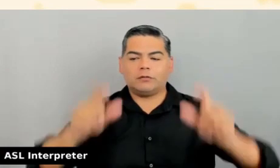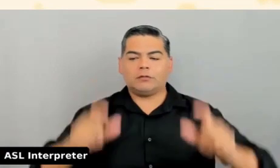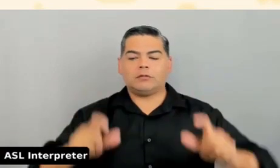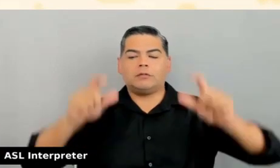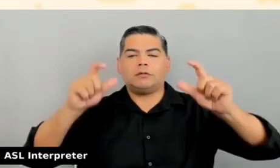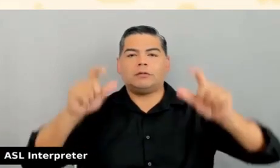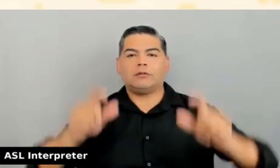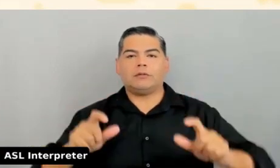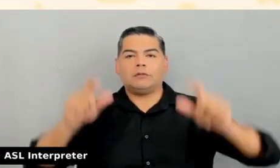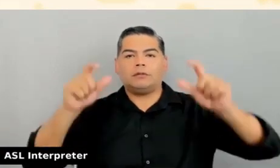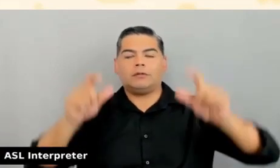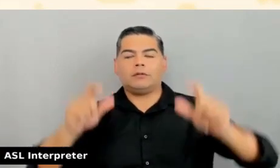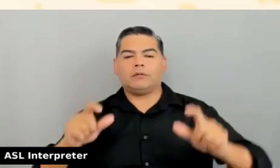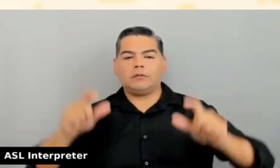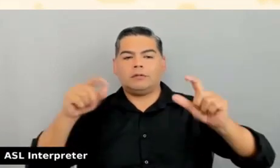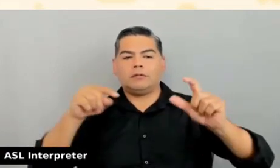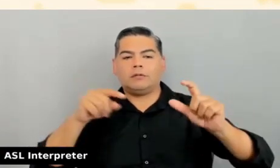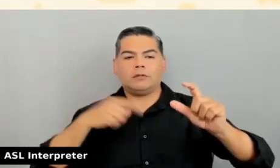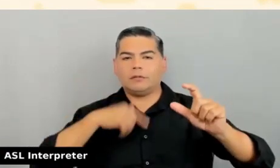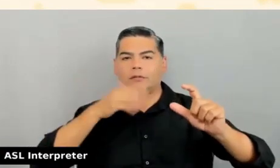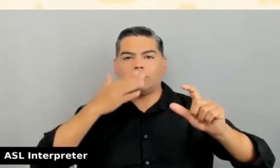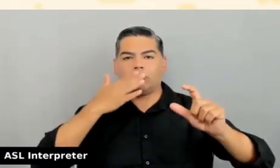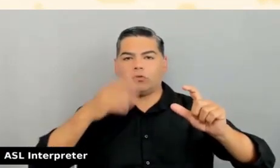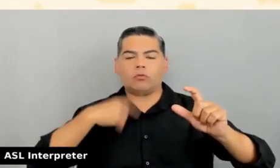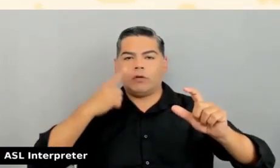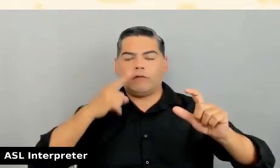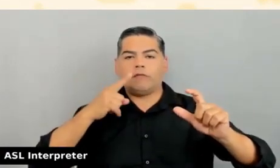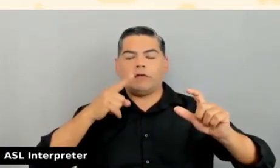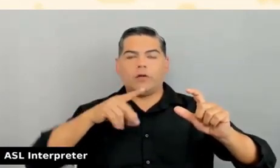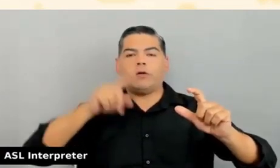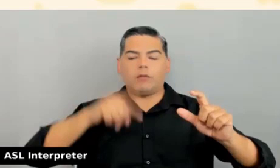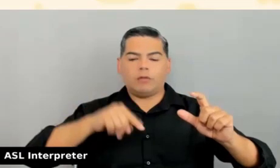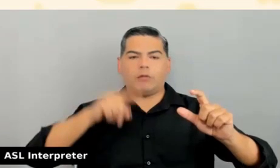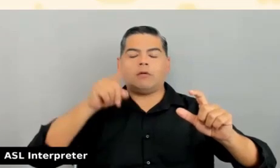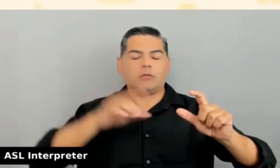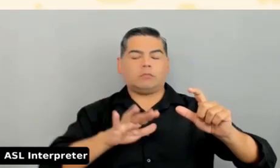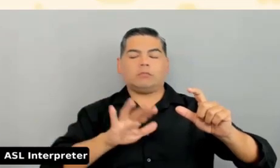Now, this is not good for people who have motion issues and it's also just not good for readability.